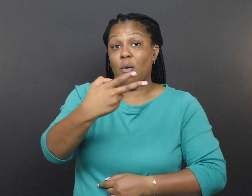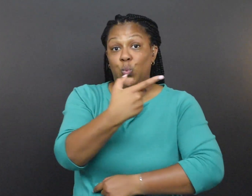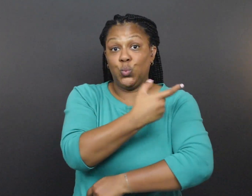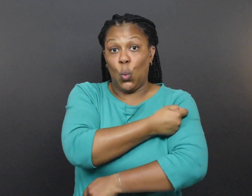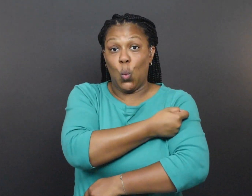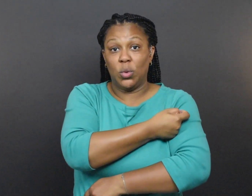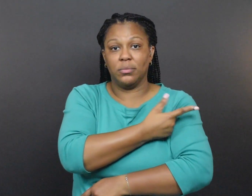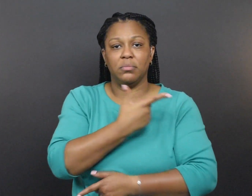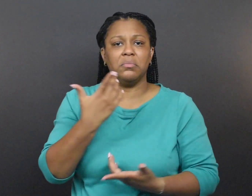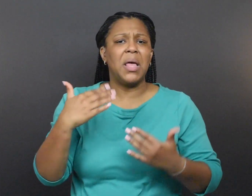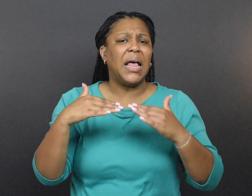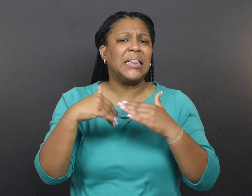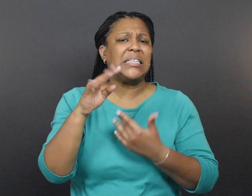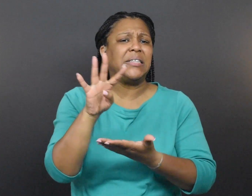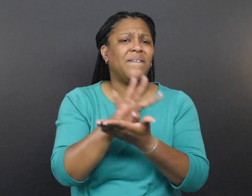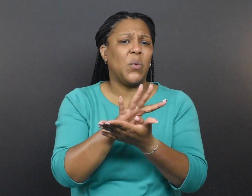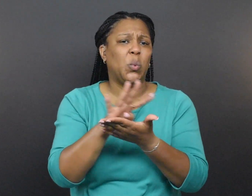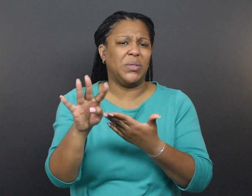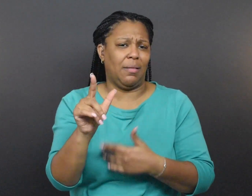The second dose is at least four weeks later.